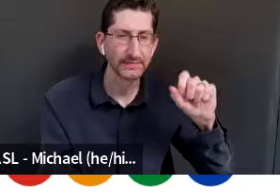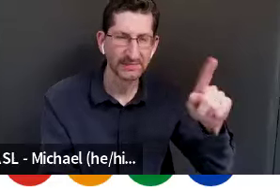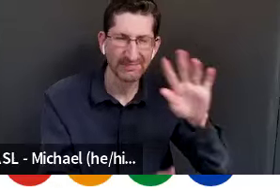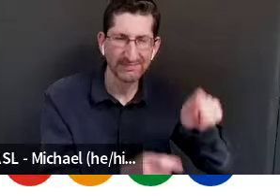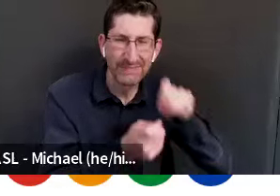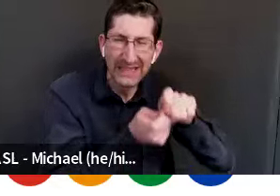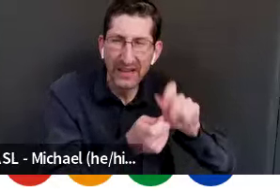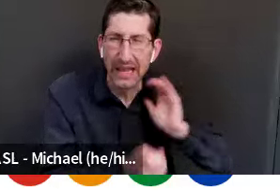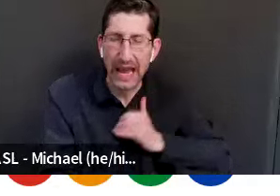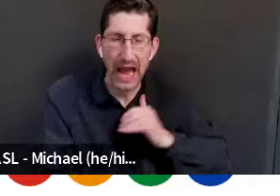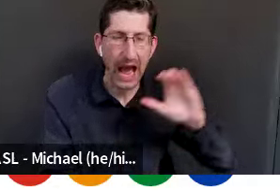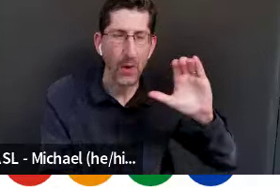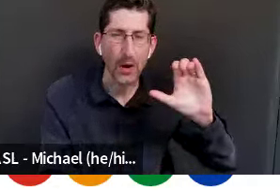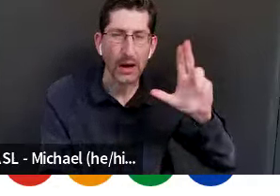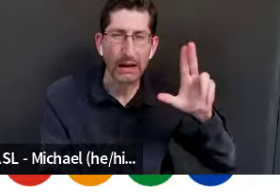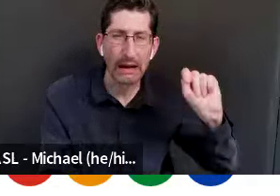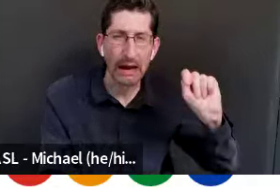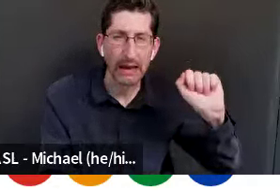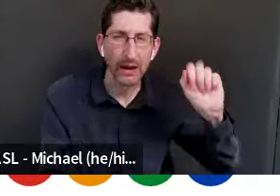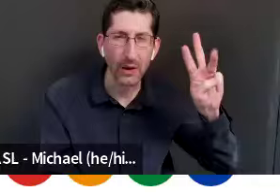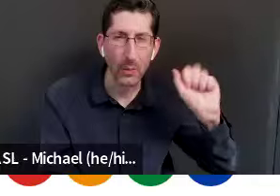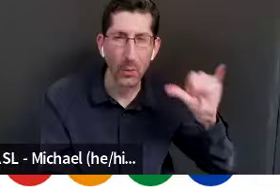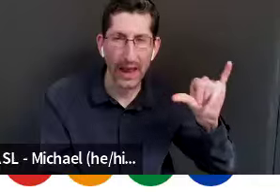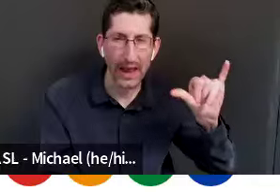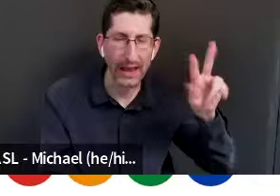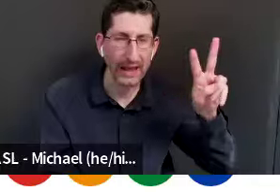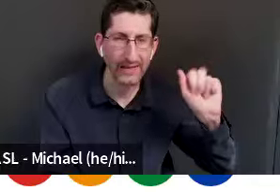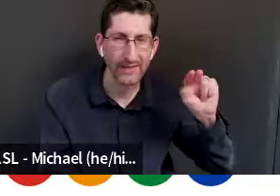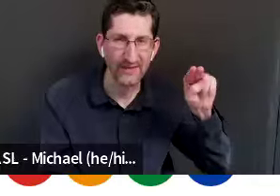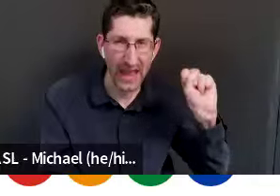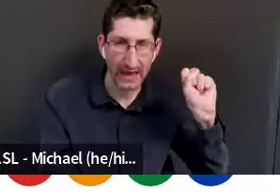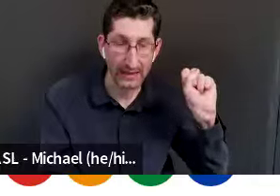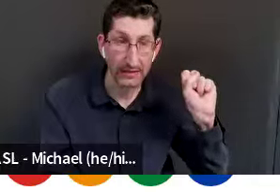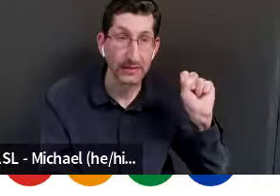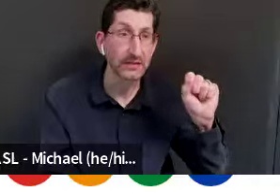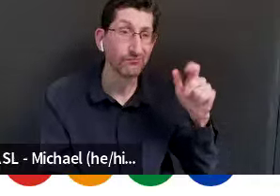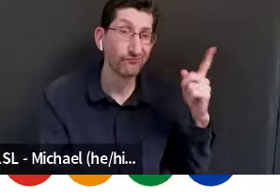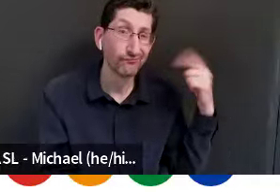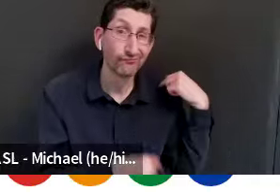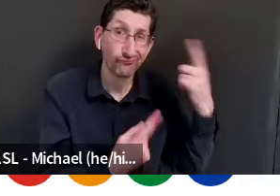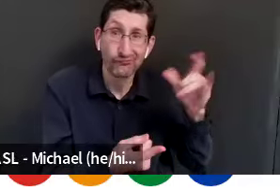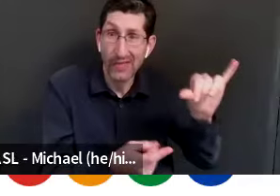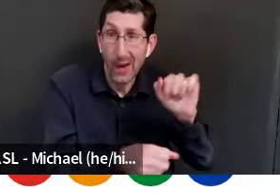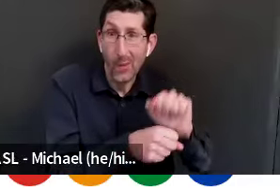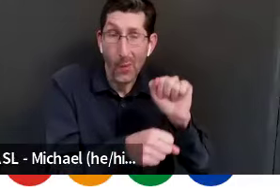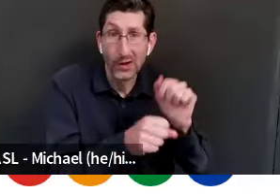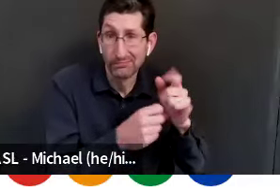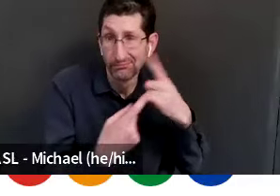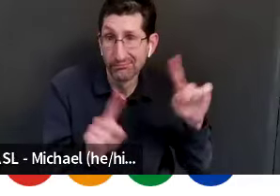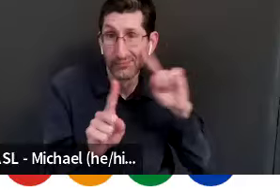CUT-AWAY VANS. WE USE A MODEL OF VAN THAT HAS BEEN VERY RELIABLE AND WORKS VERY